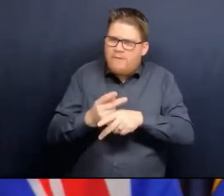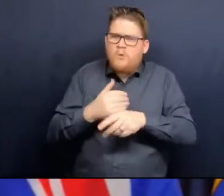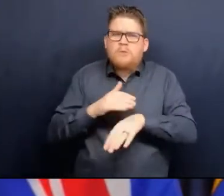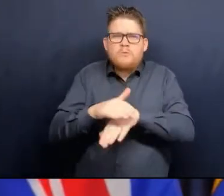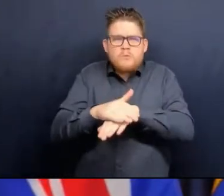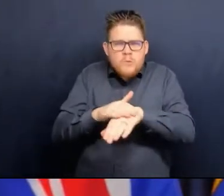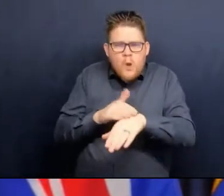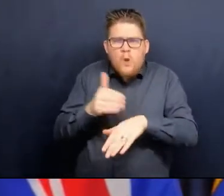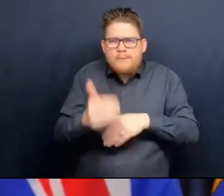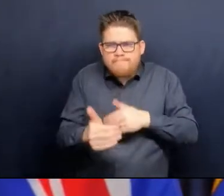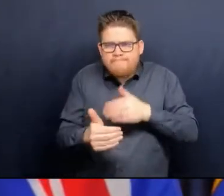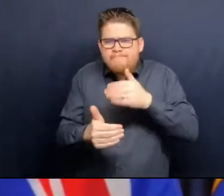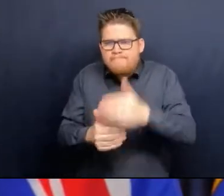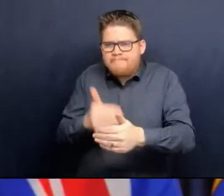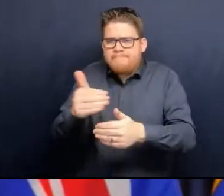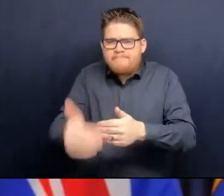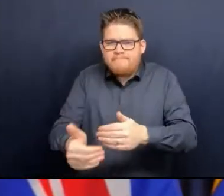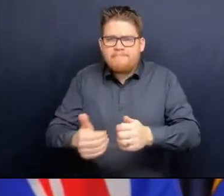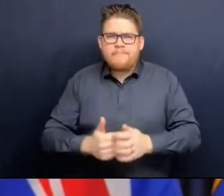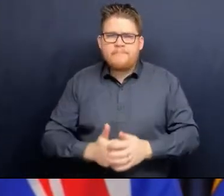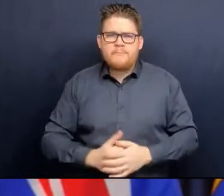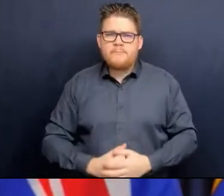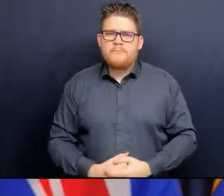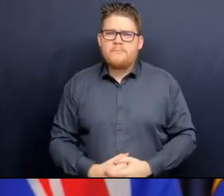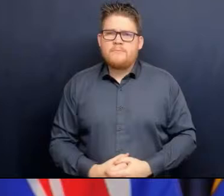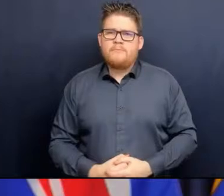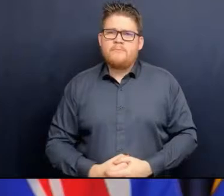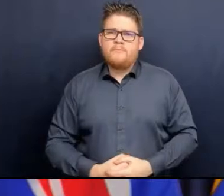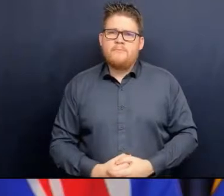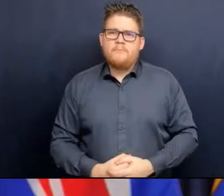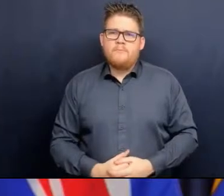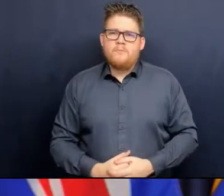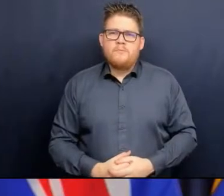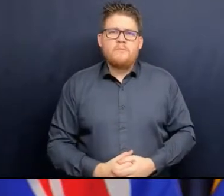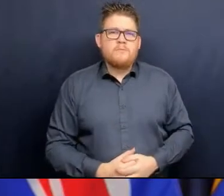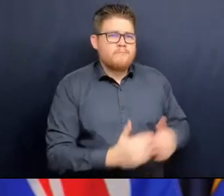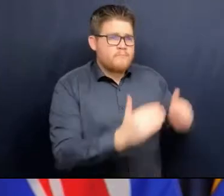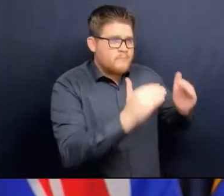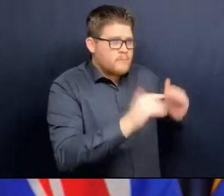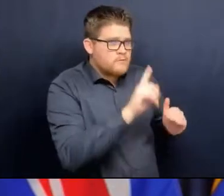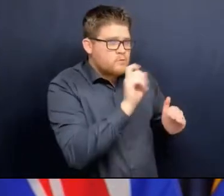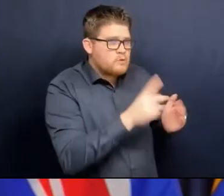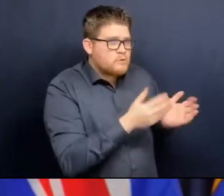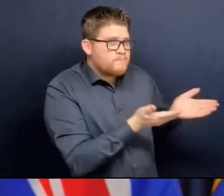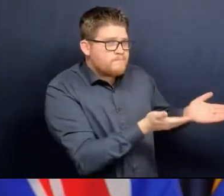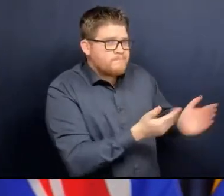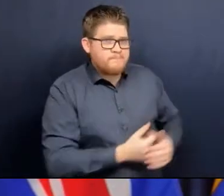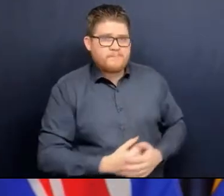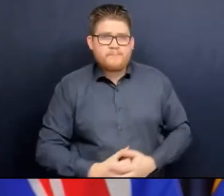Next question goes to Richards Assman Global News. Henry I'm